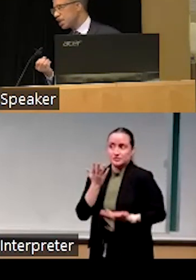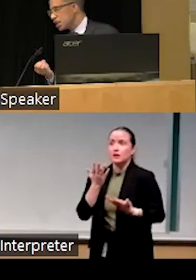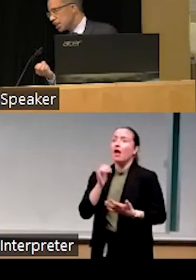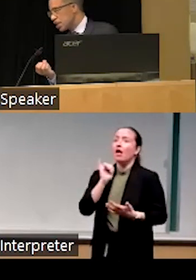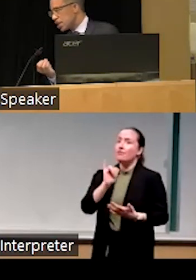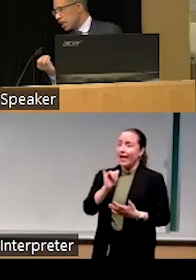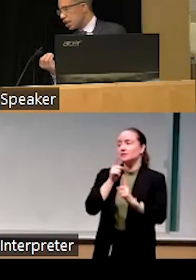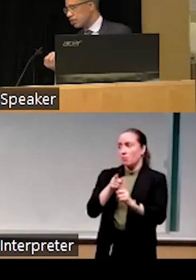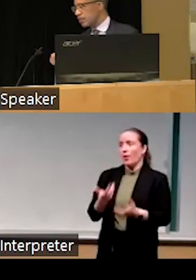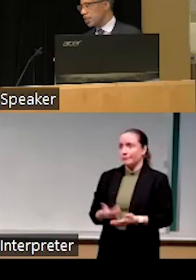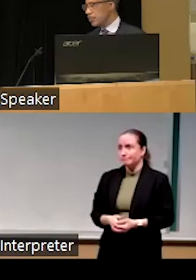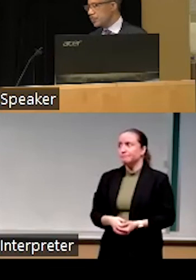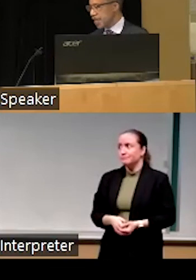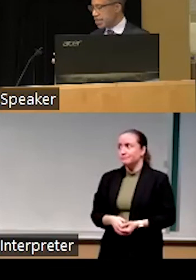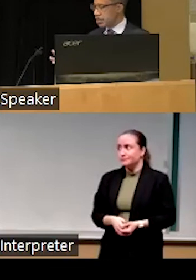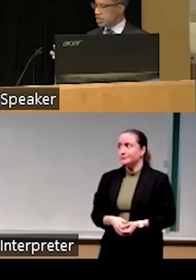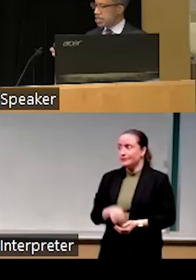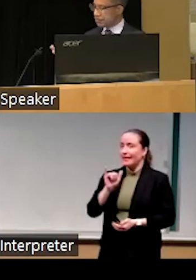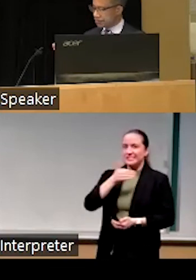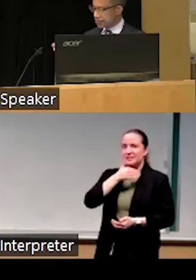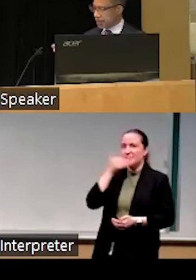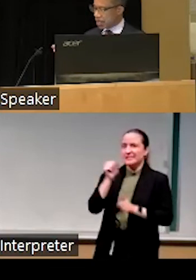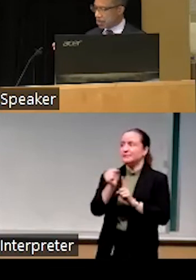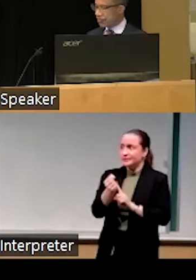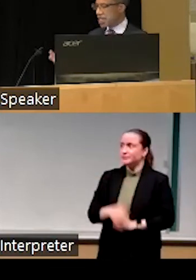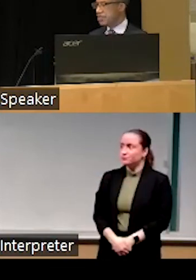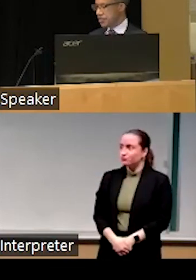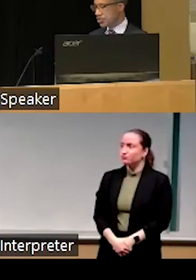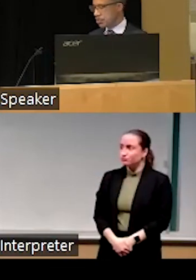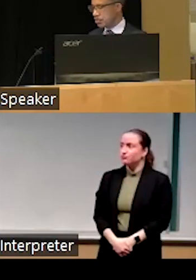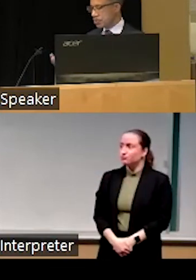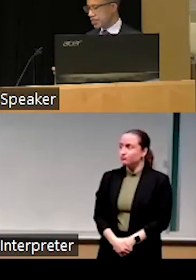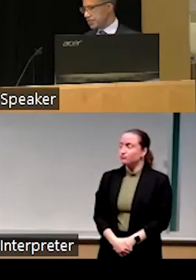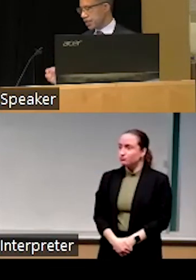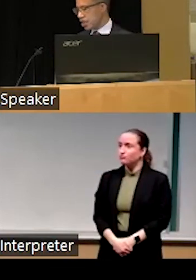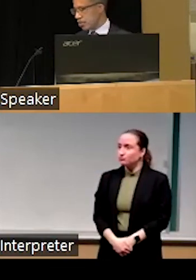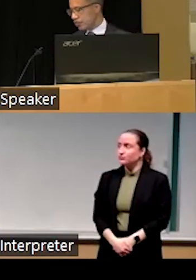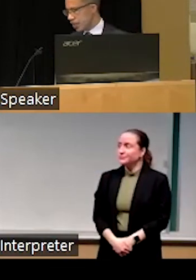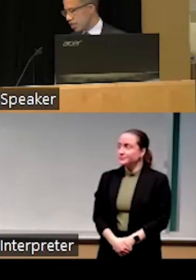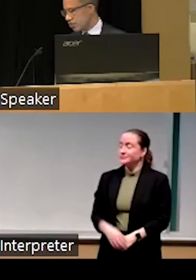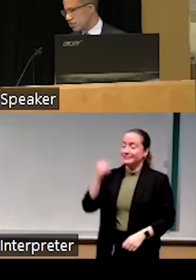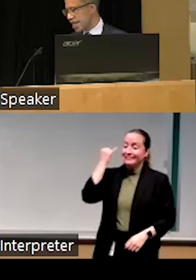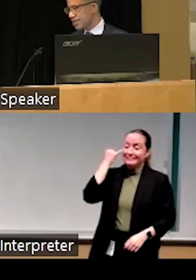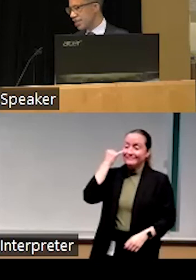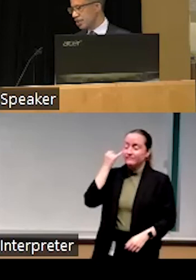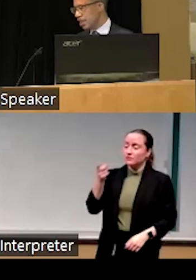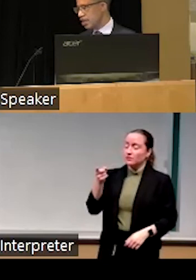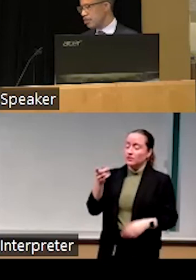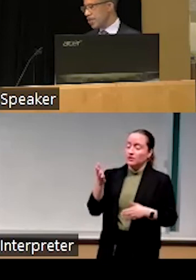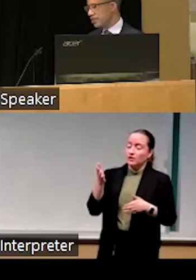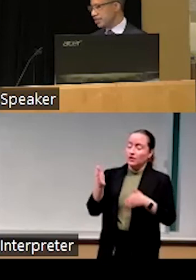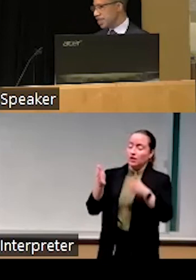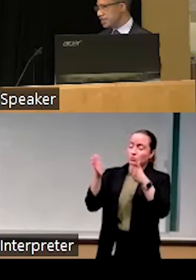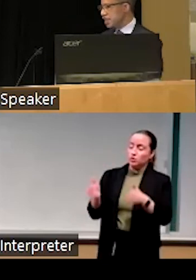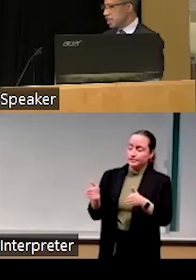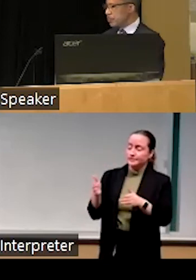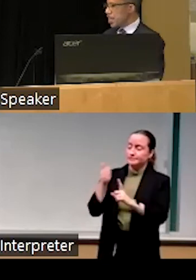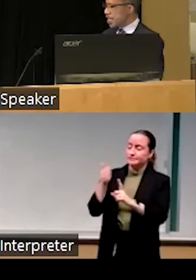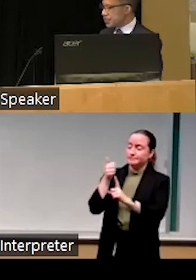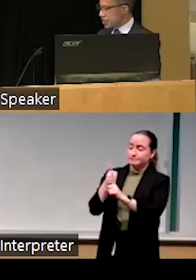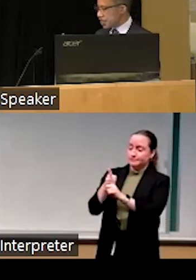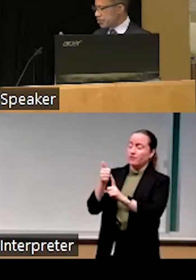um uh that if uh if an individual who is um uh who has a a mental illness is is